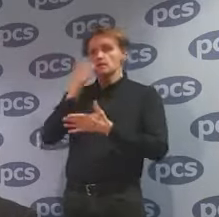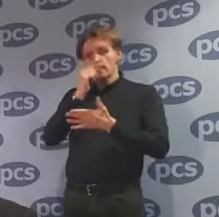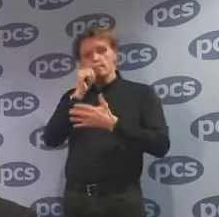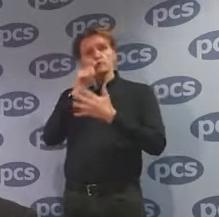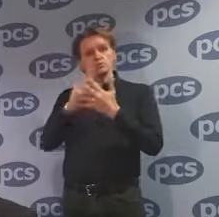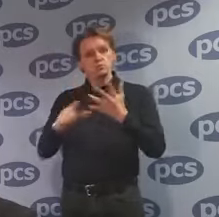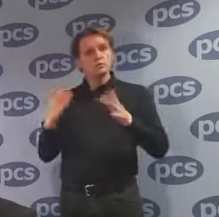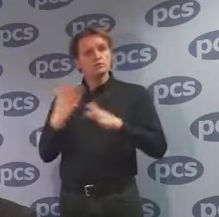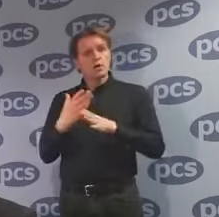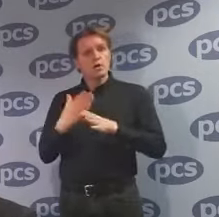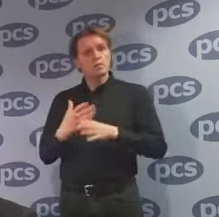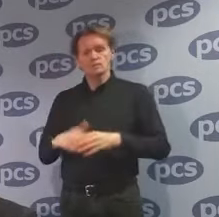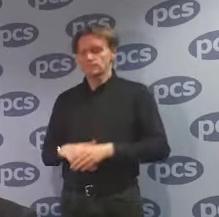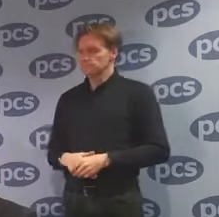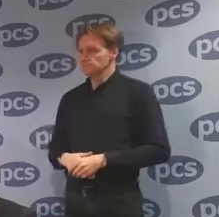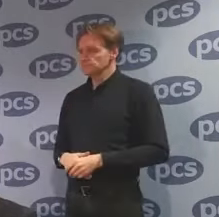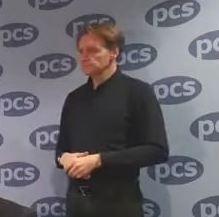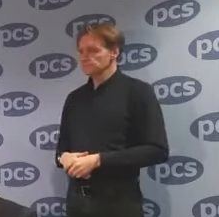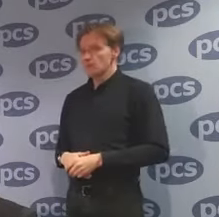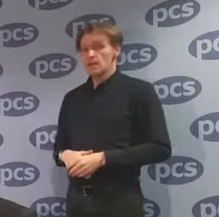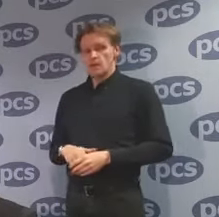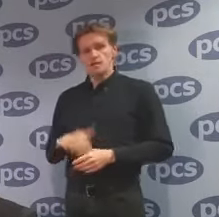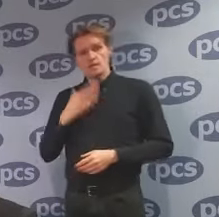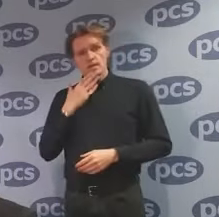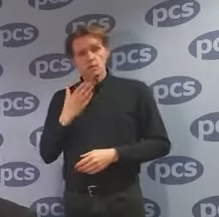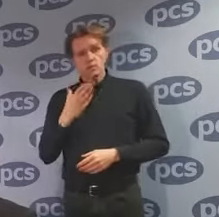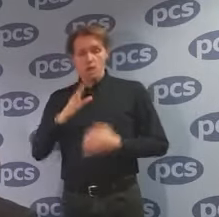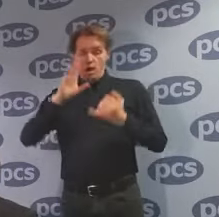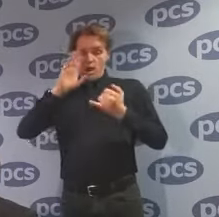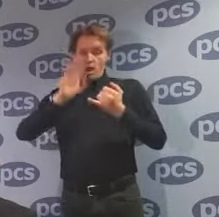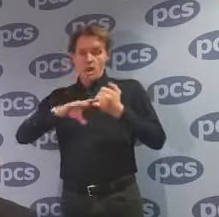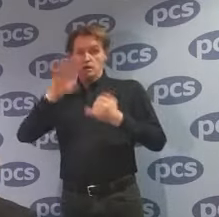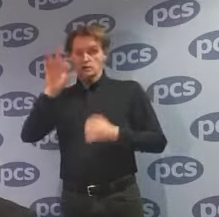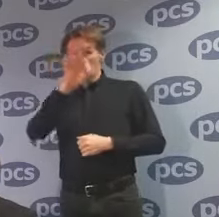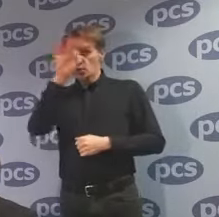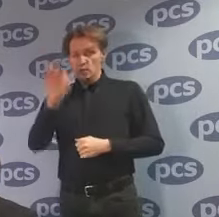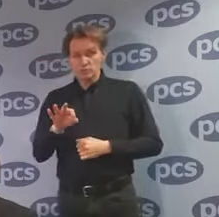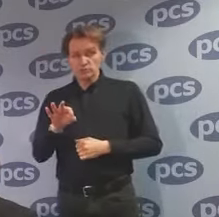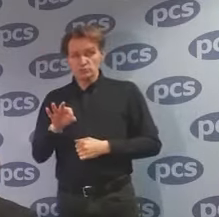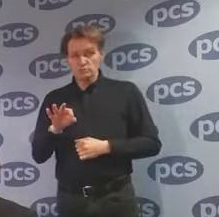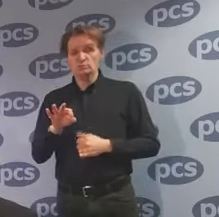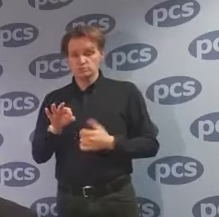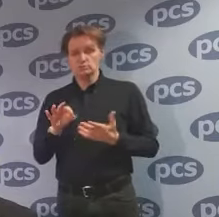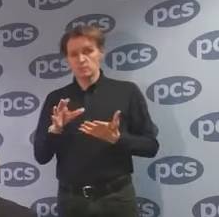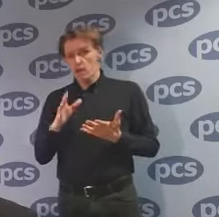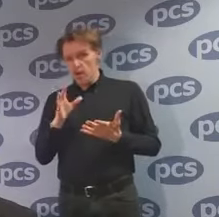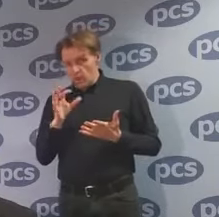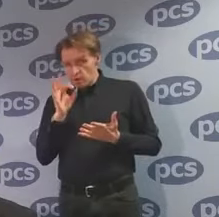Mark I'm going to take a final question now and in doing so ask you to maybe in